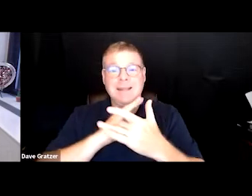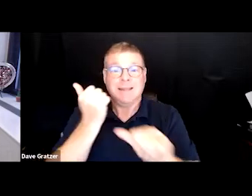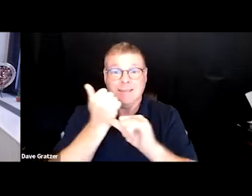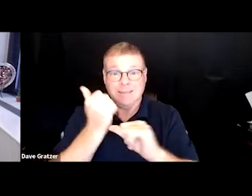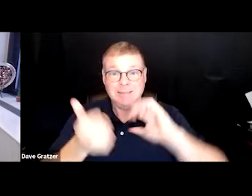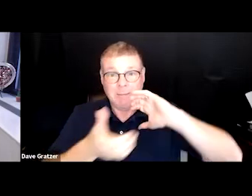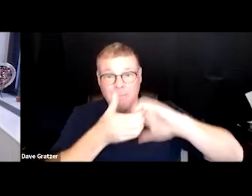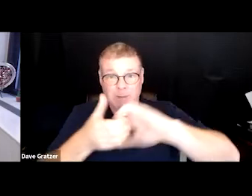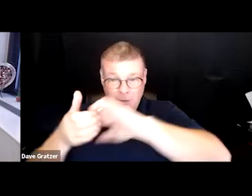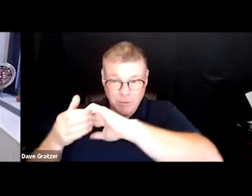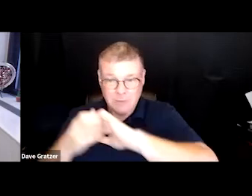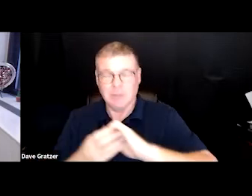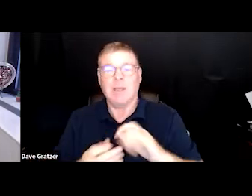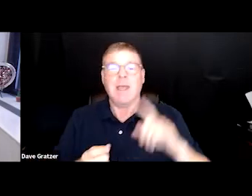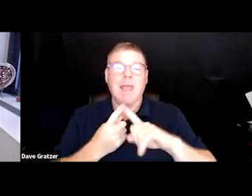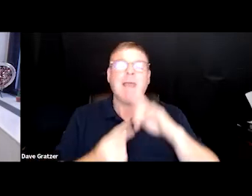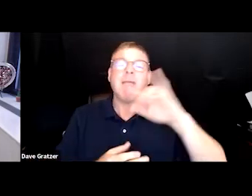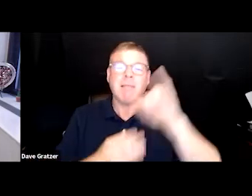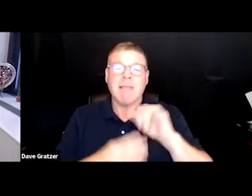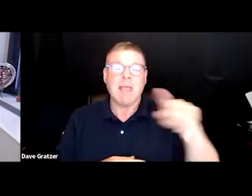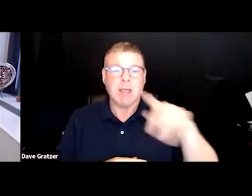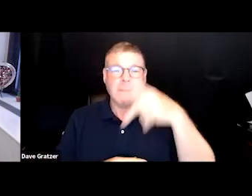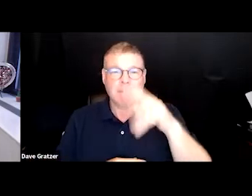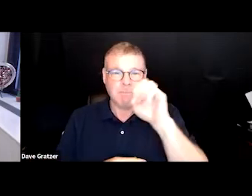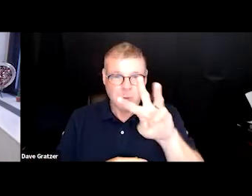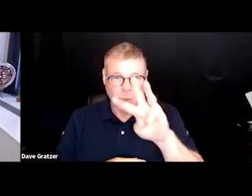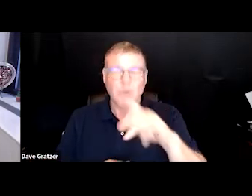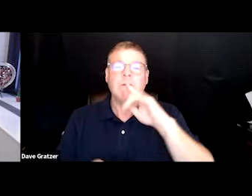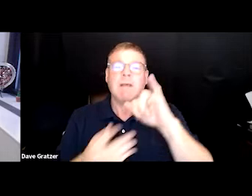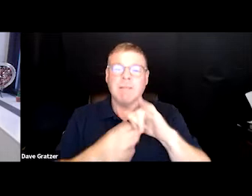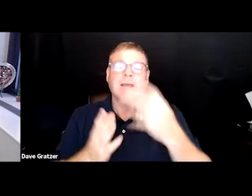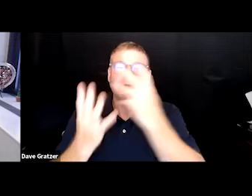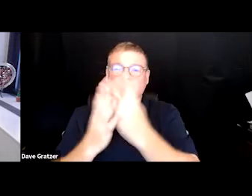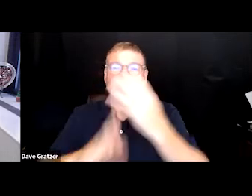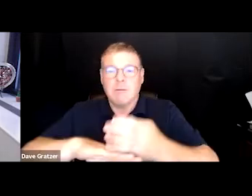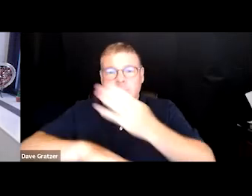which was PEW Charitable Trusts to help jails really improve their infrastructure